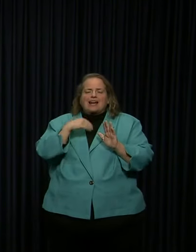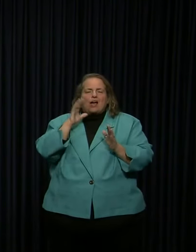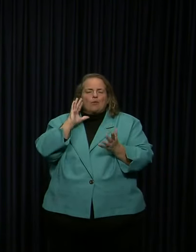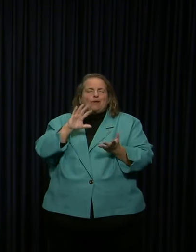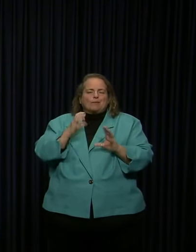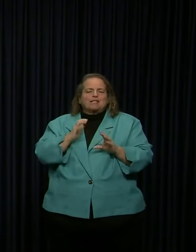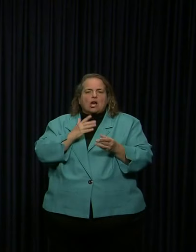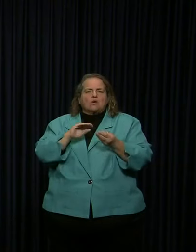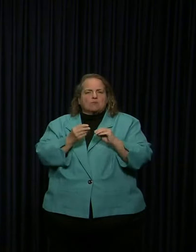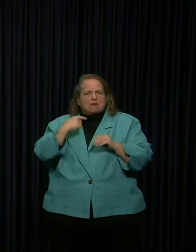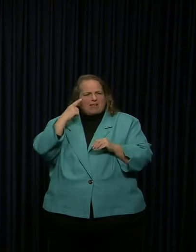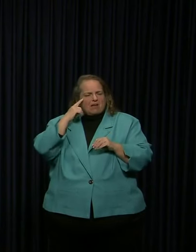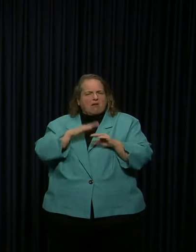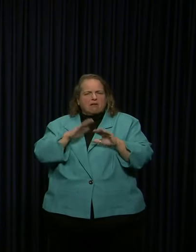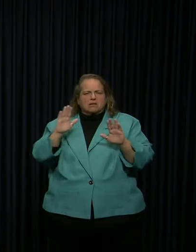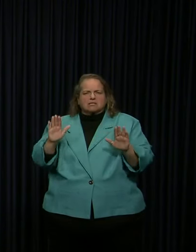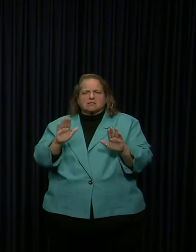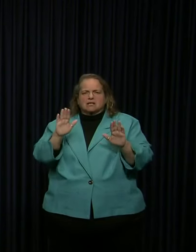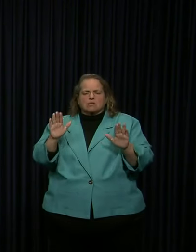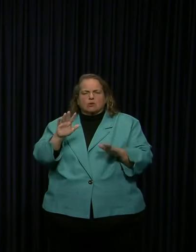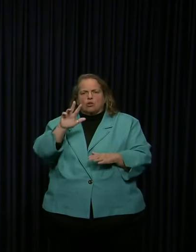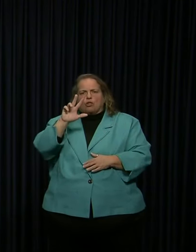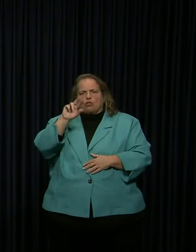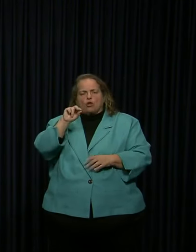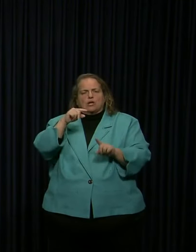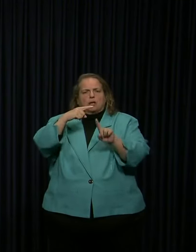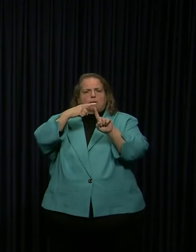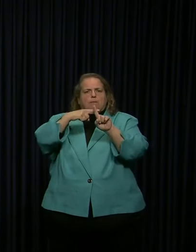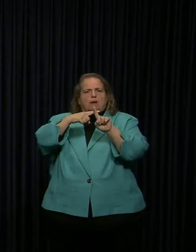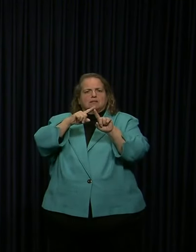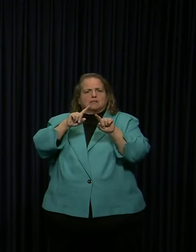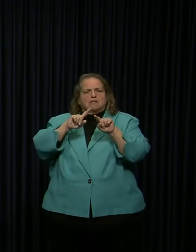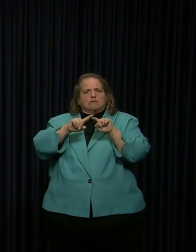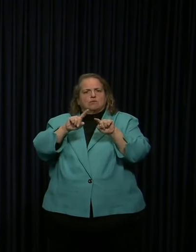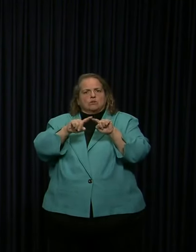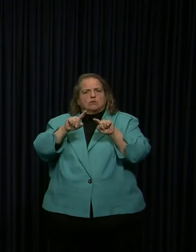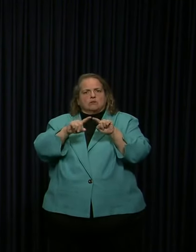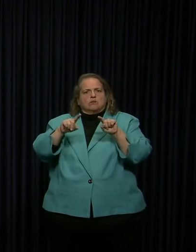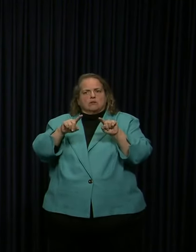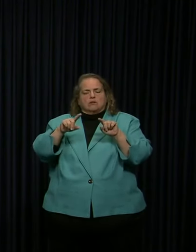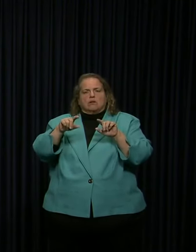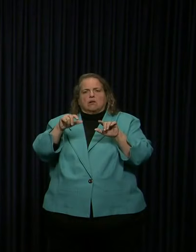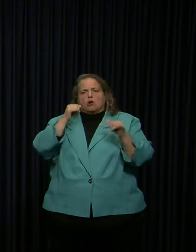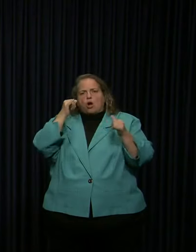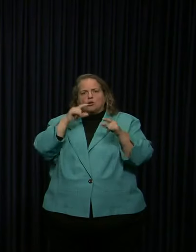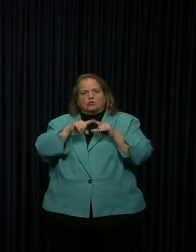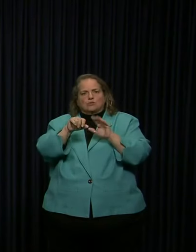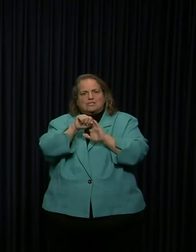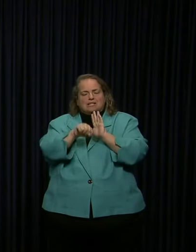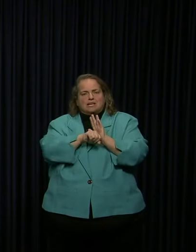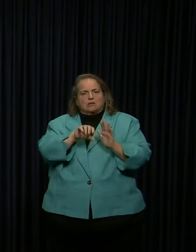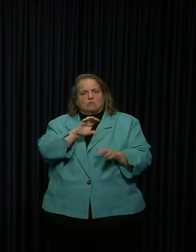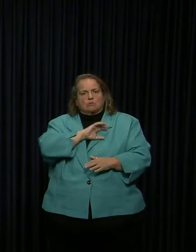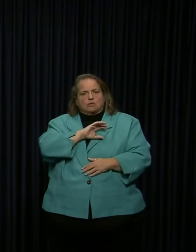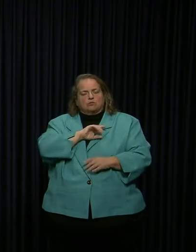GIVEN DAY STATISTICALLY WE'RE HAVING ZERO MASS GATHERINGS. THAT'S WHY IF YOU LOOK AT US